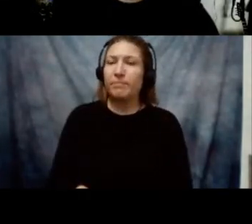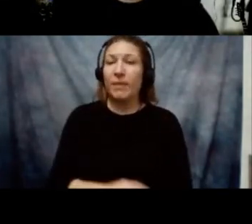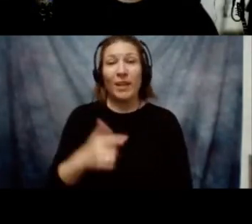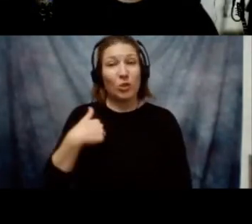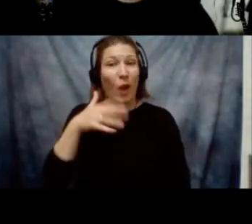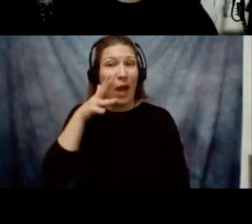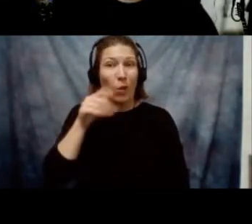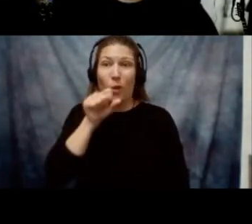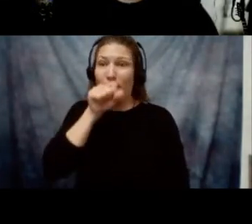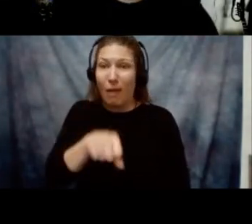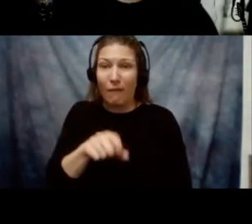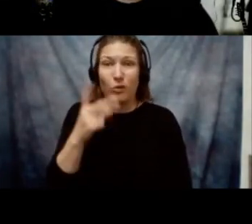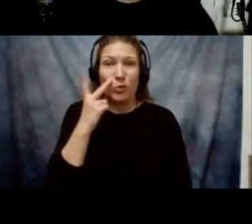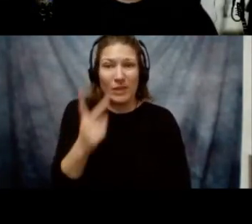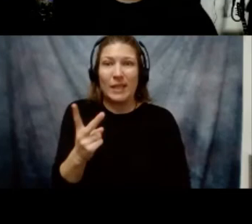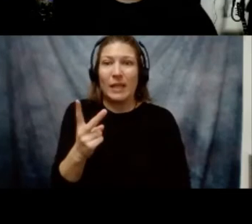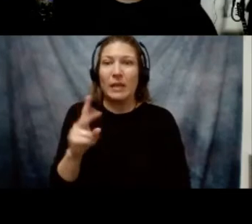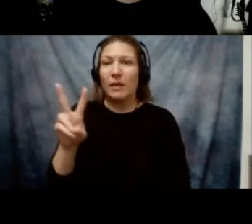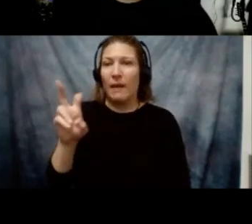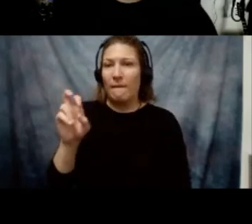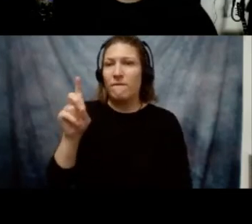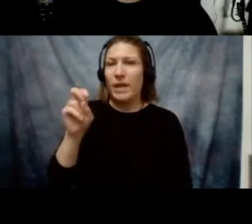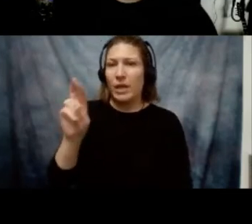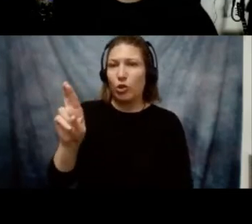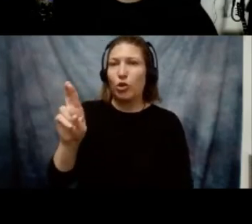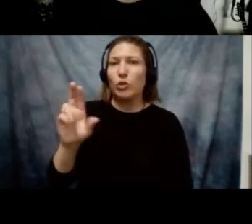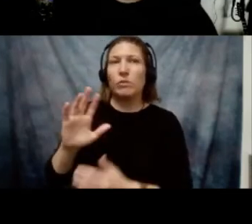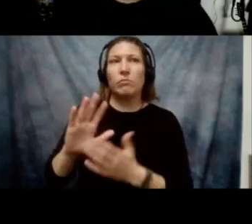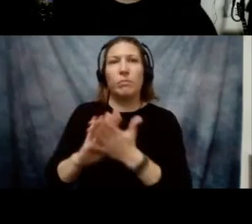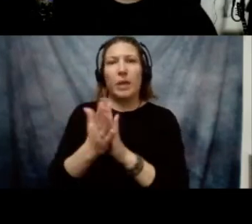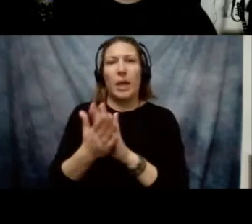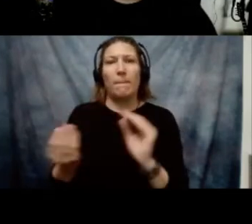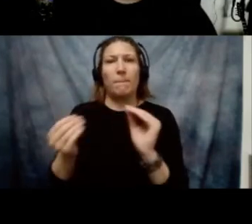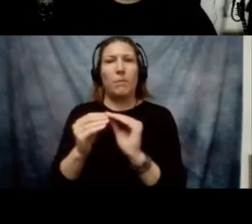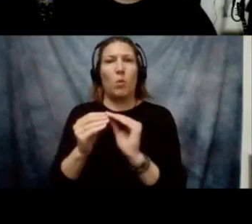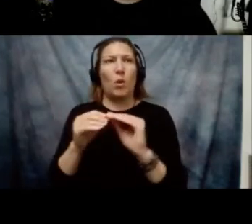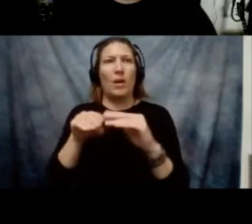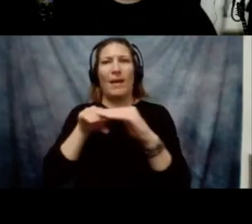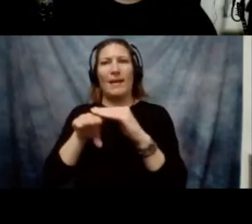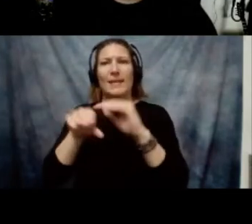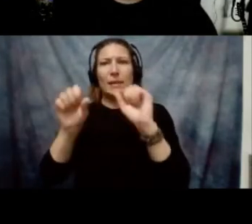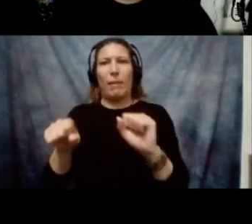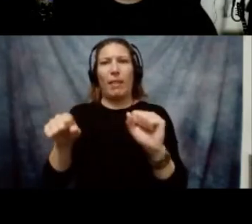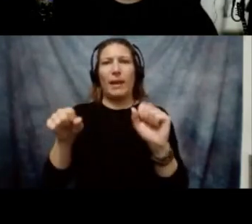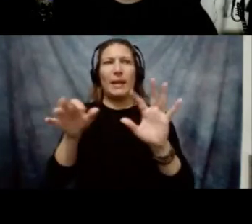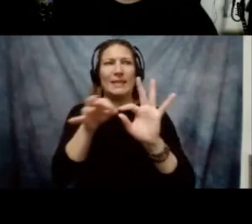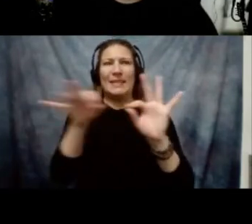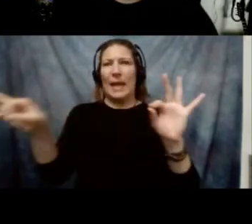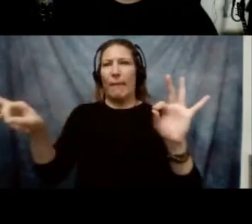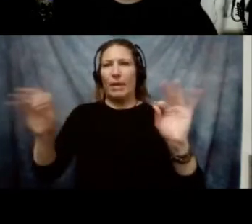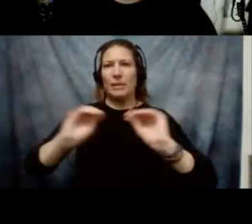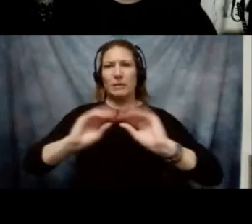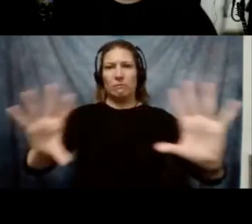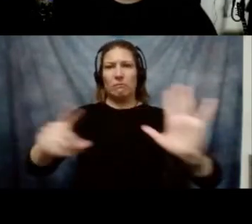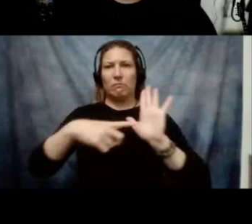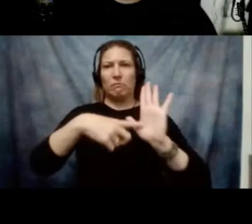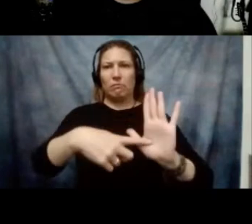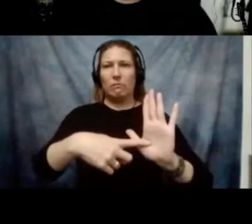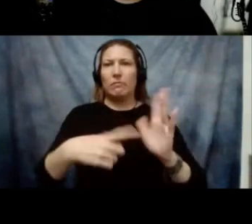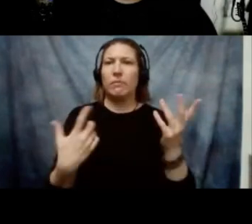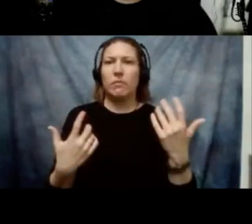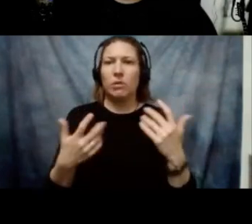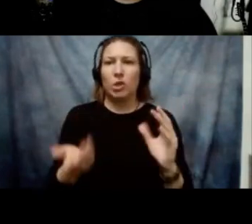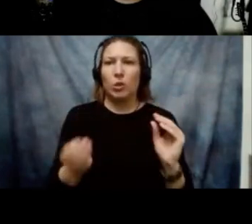um have much more um you know public information about what they're doing in their road map